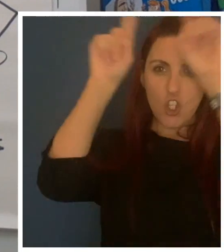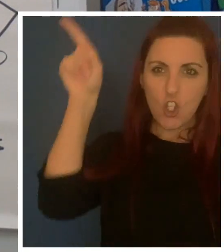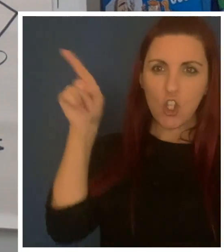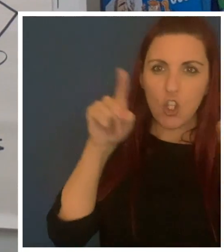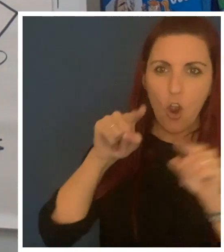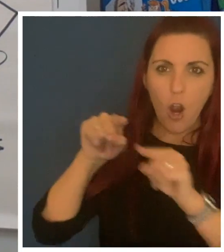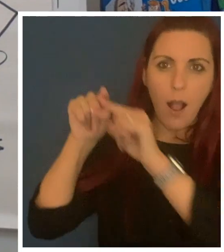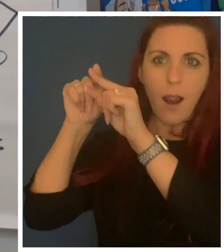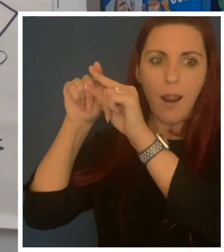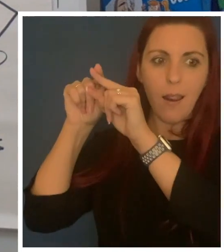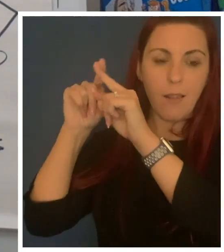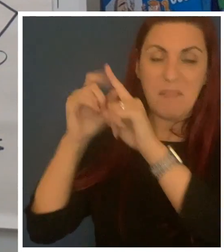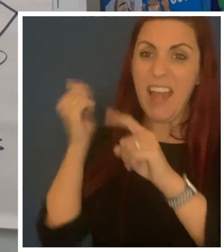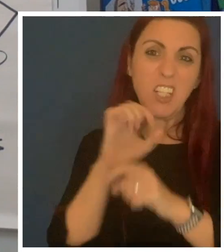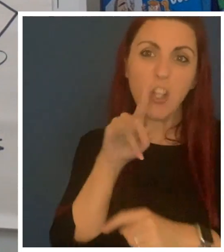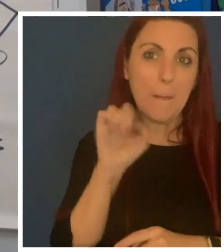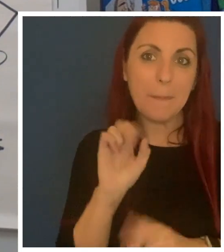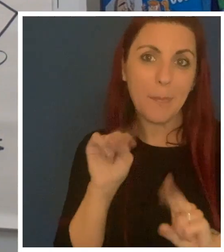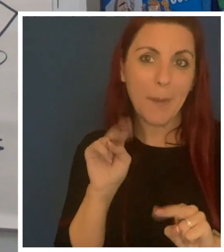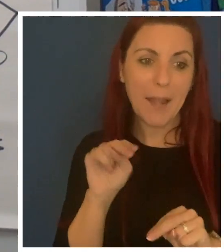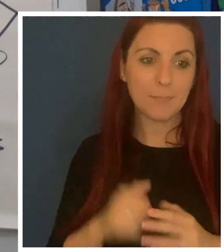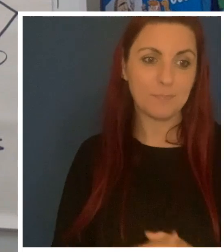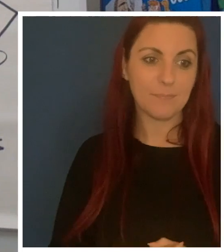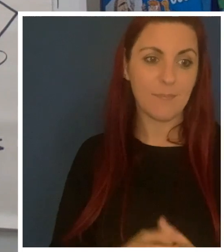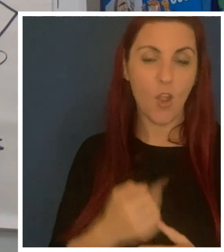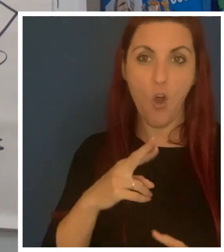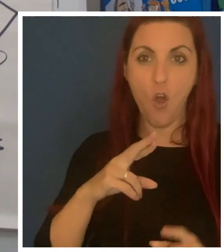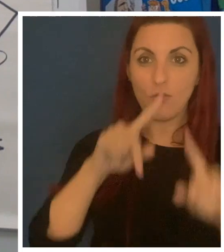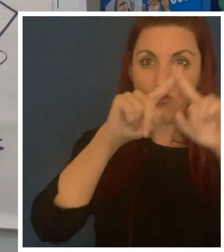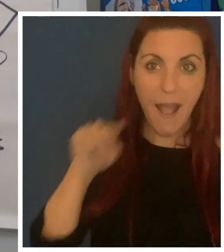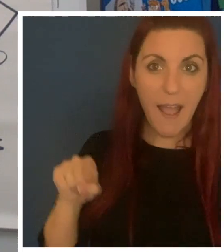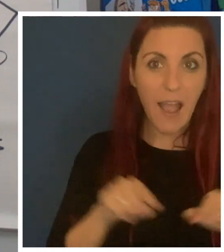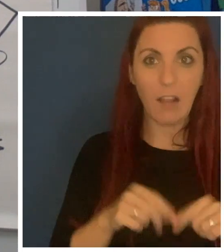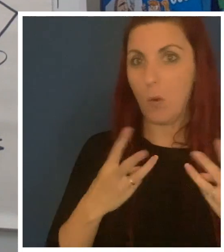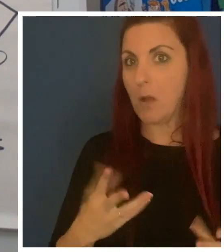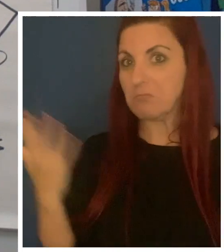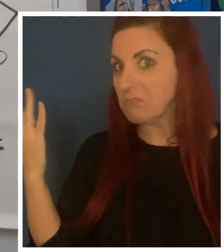or it could even be a rectangle or a square or a triangle if you want to be crazy about it.